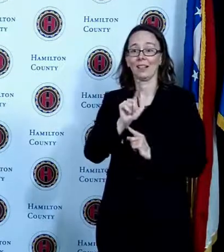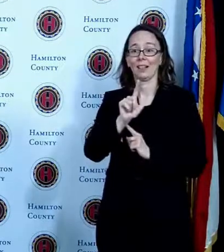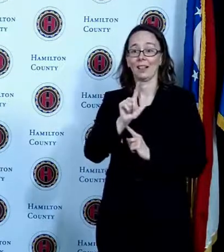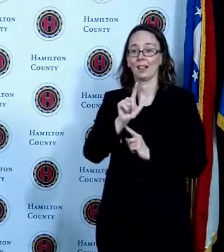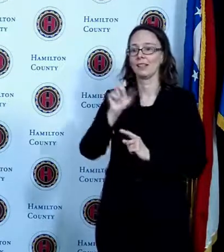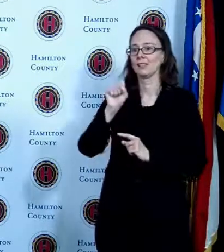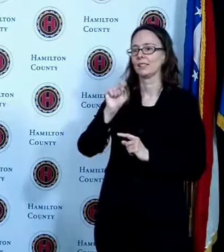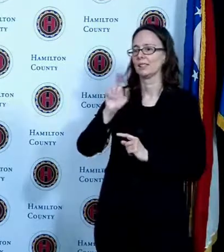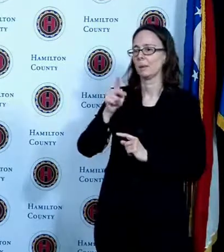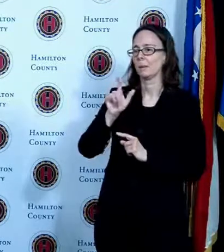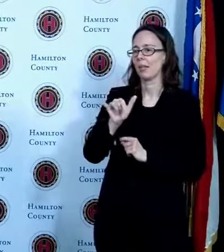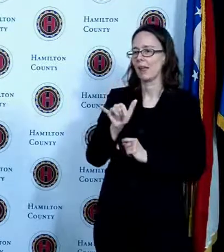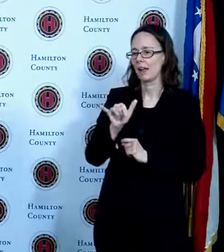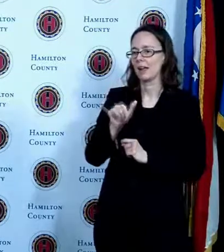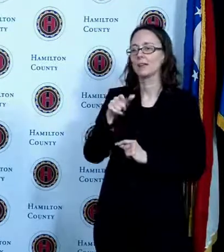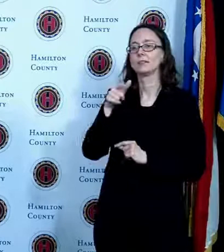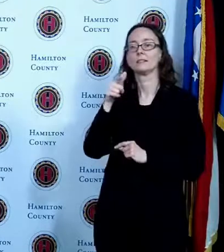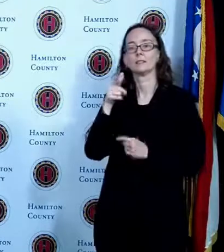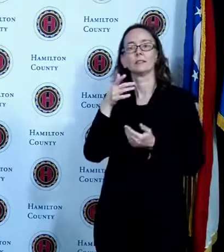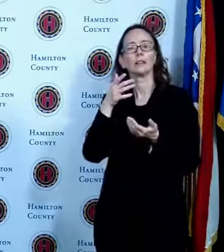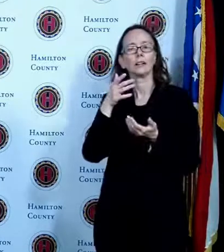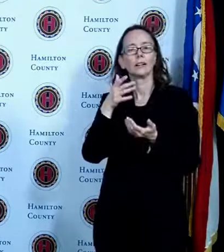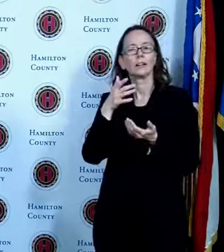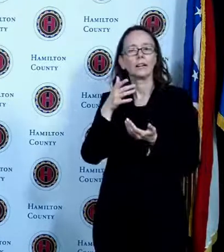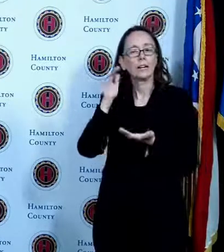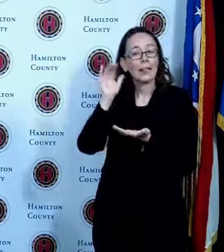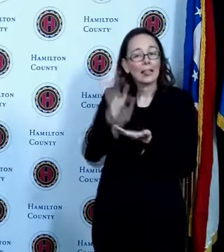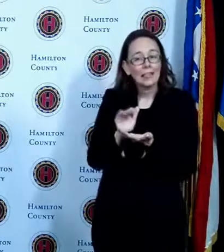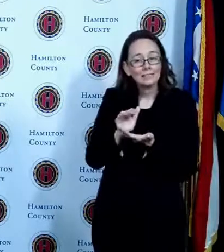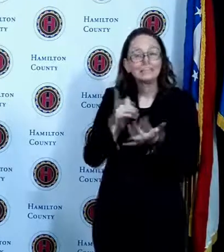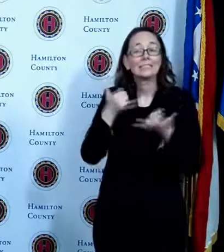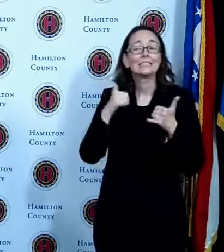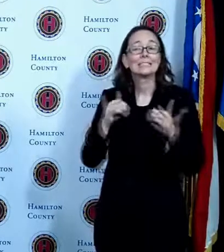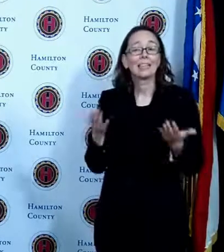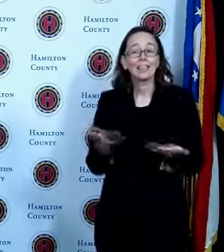it was still here but we knew that that trafficking supply would be disrupted